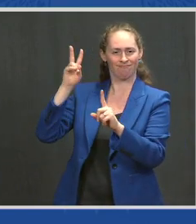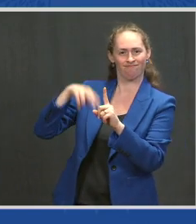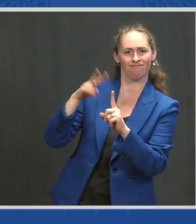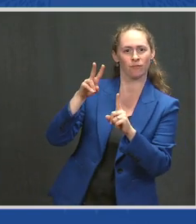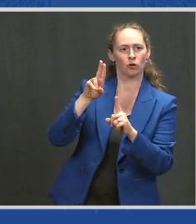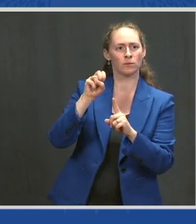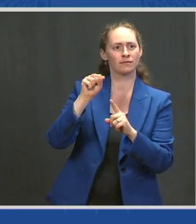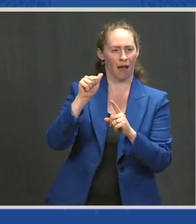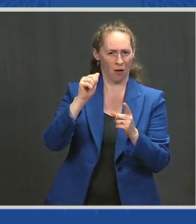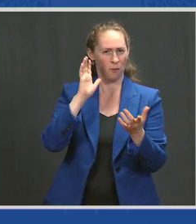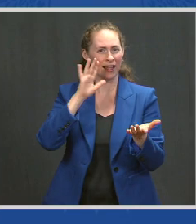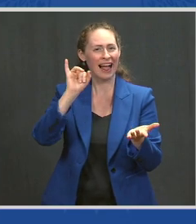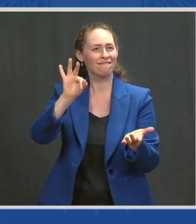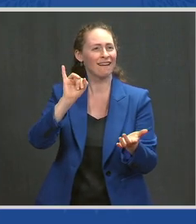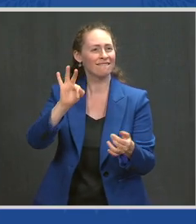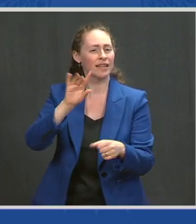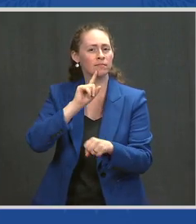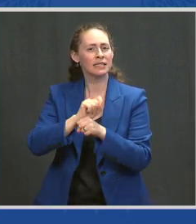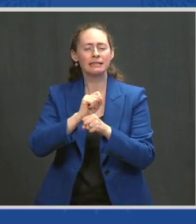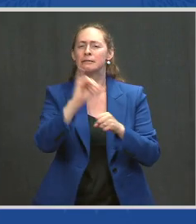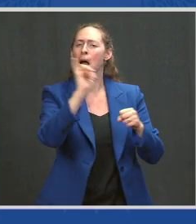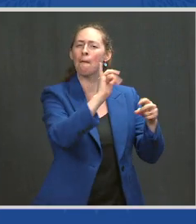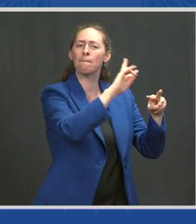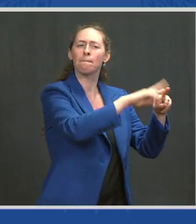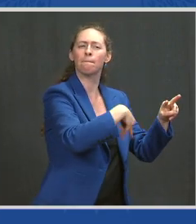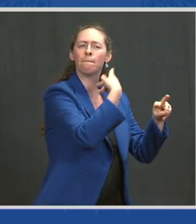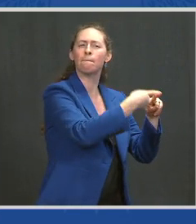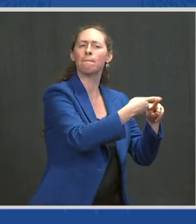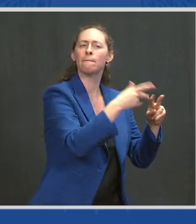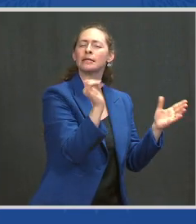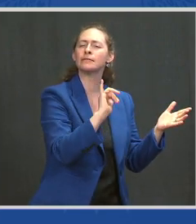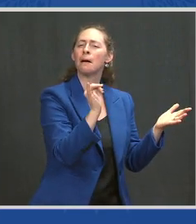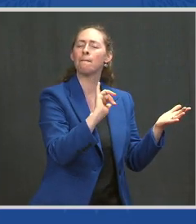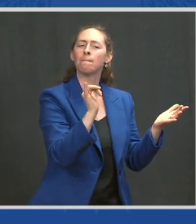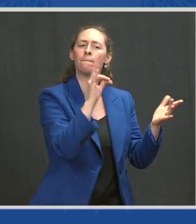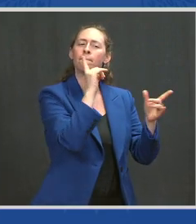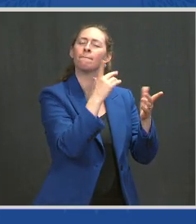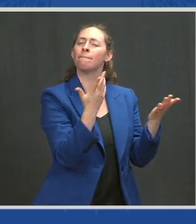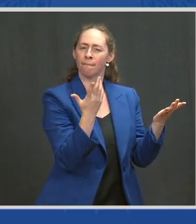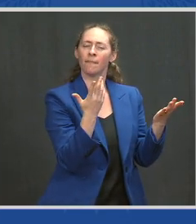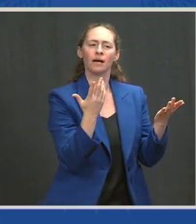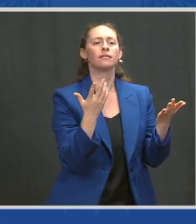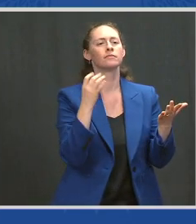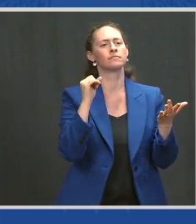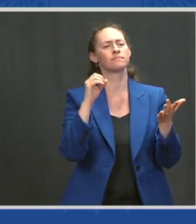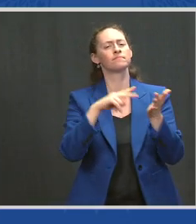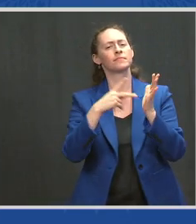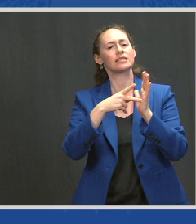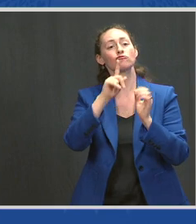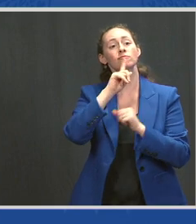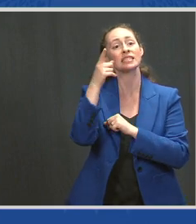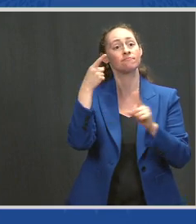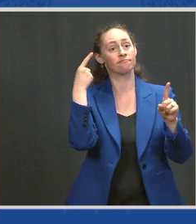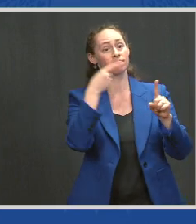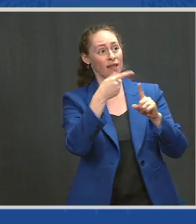that he is engaged in? It diminishes the standing of a country that is desperately trying to make sure